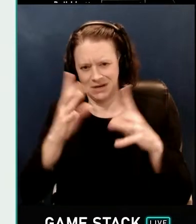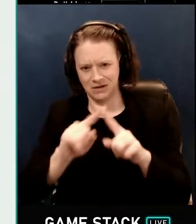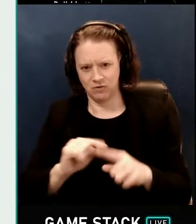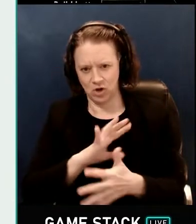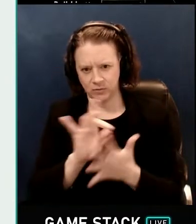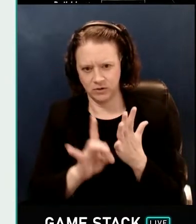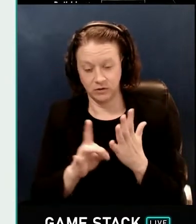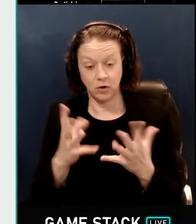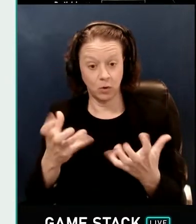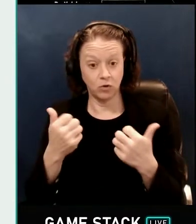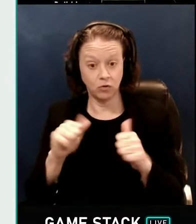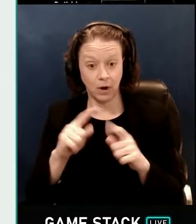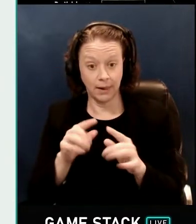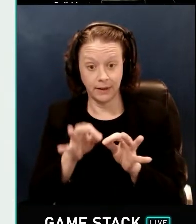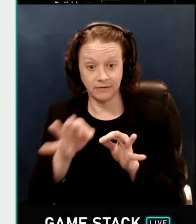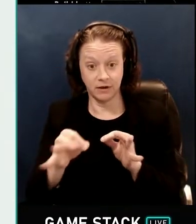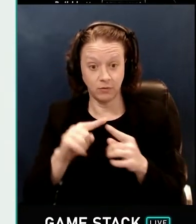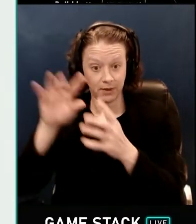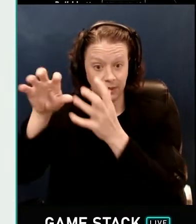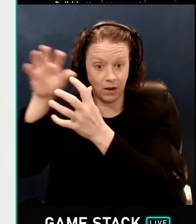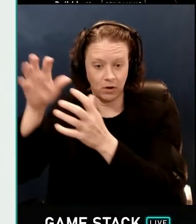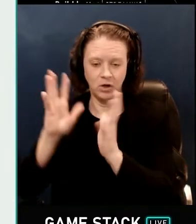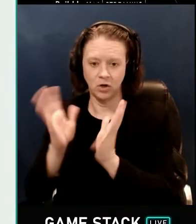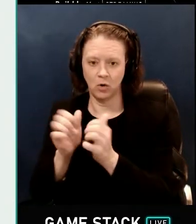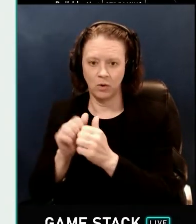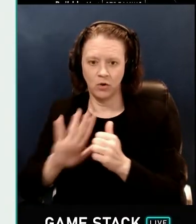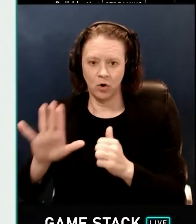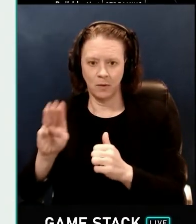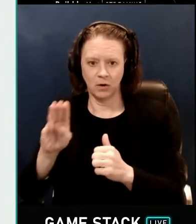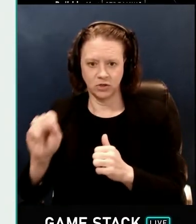talk to your Microsoft representative about a private offering for your game.